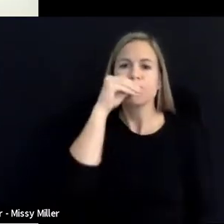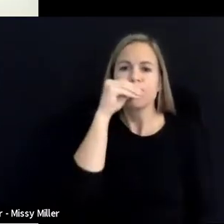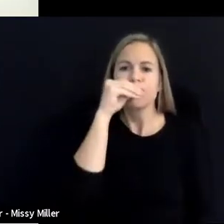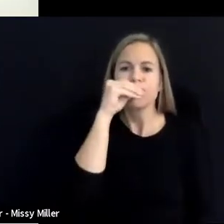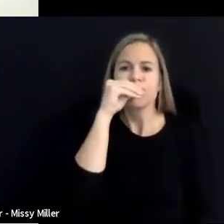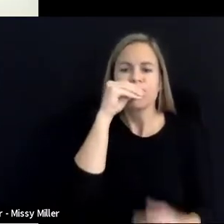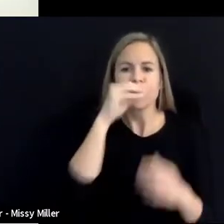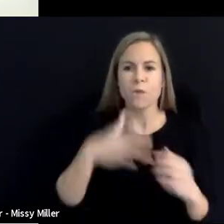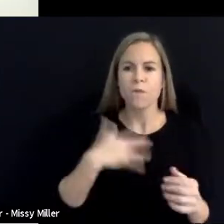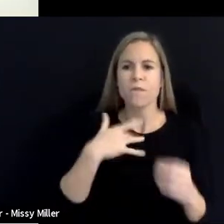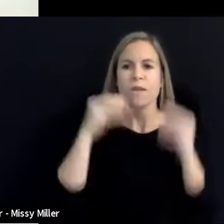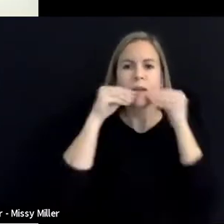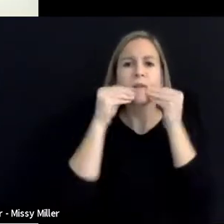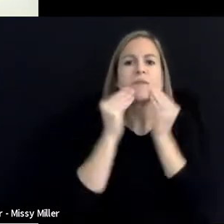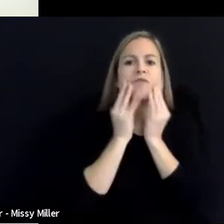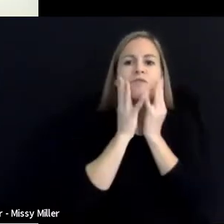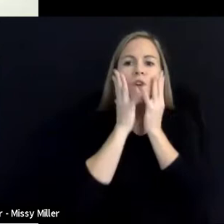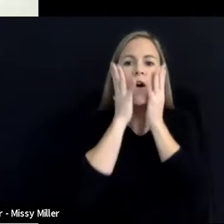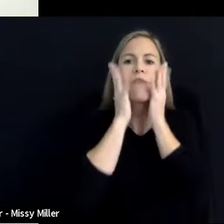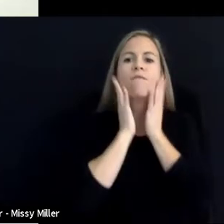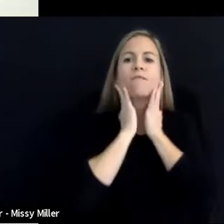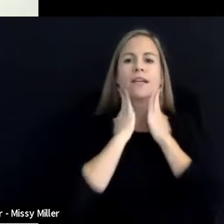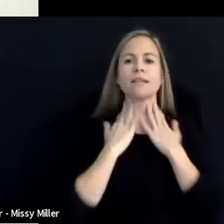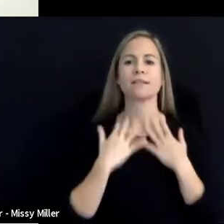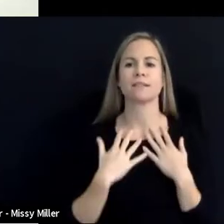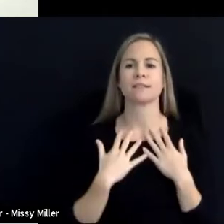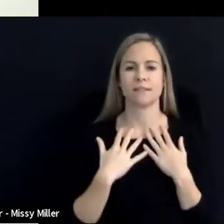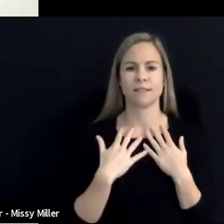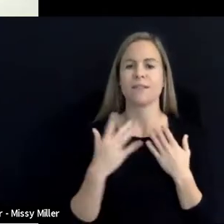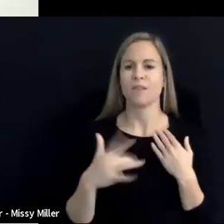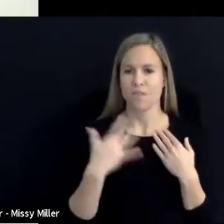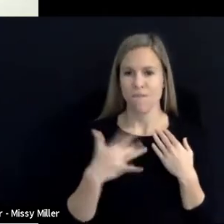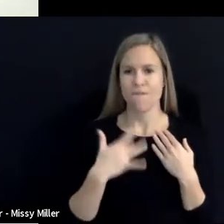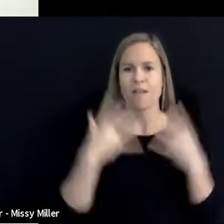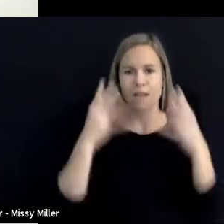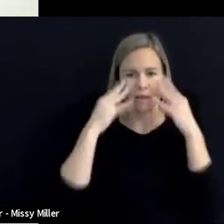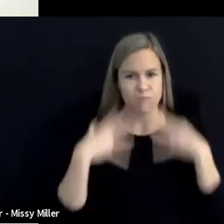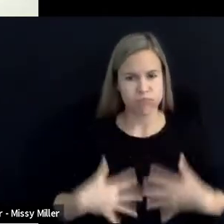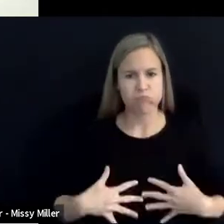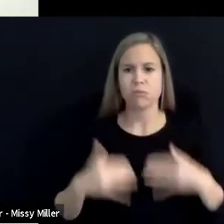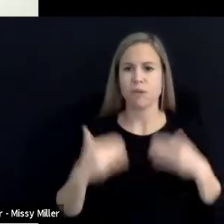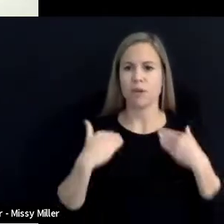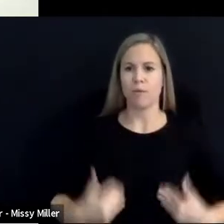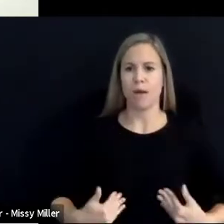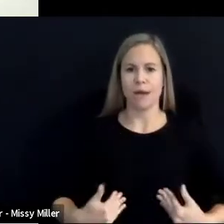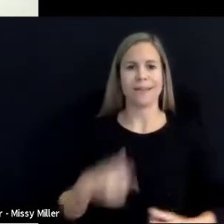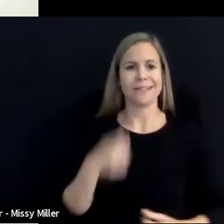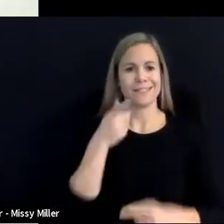your face, even into your neck there. So while he's spending some time,